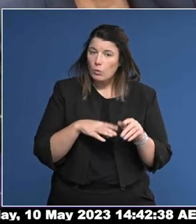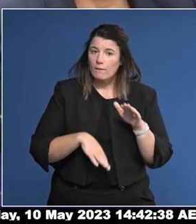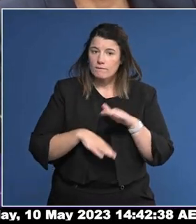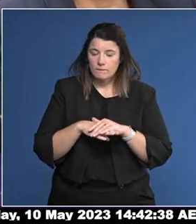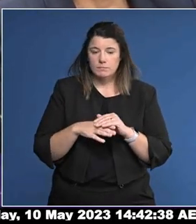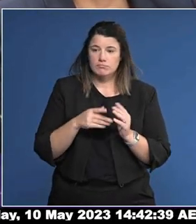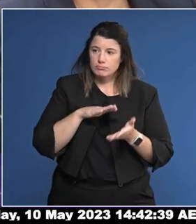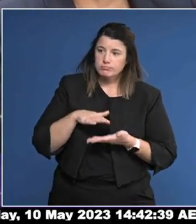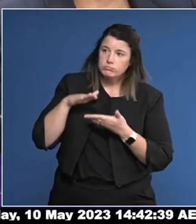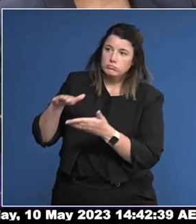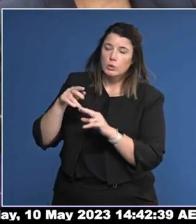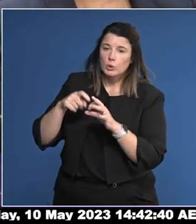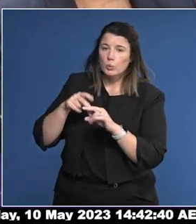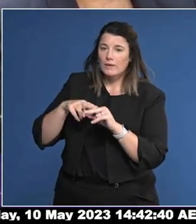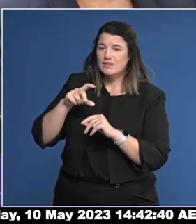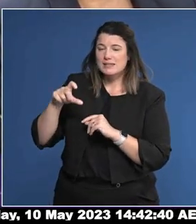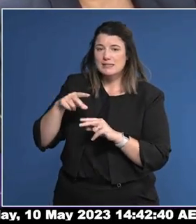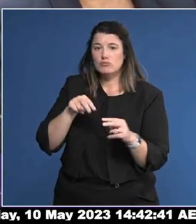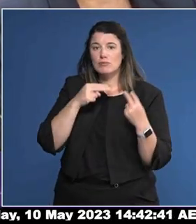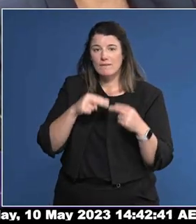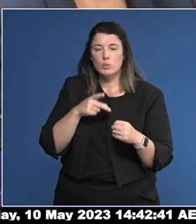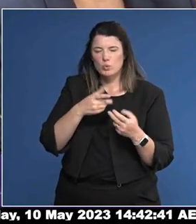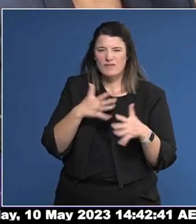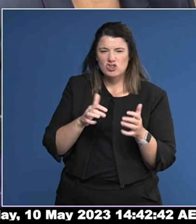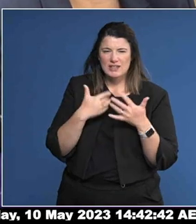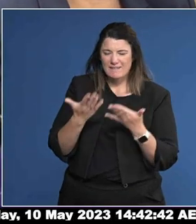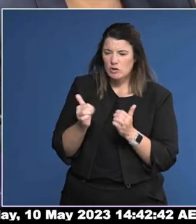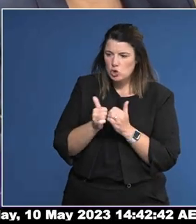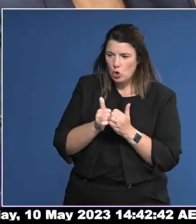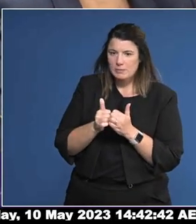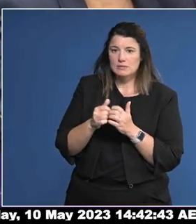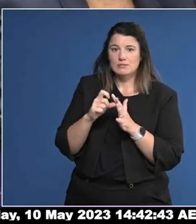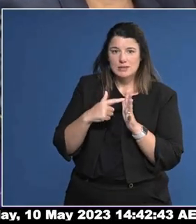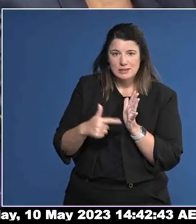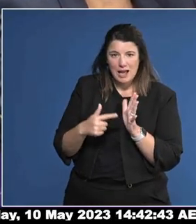review by providing documents, data and confidential information.